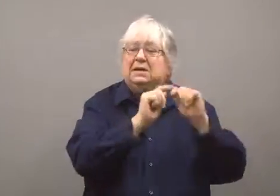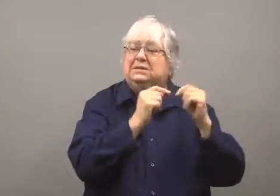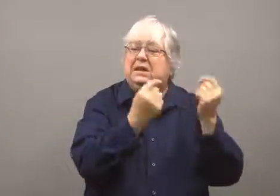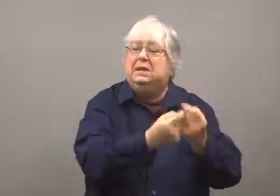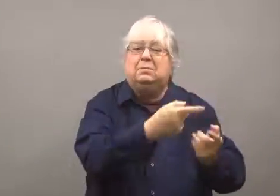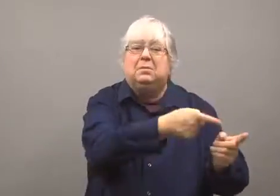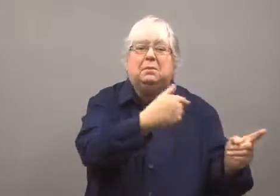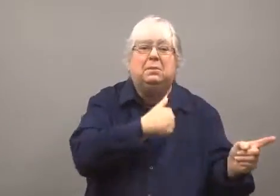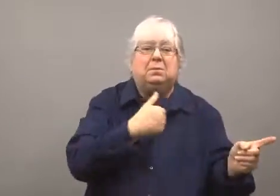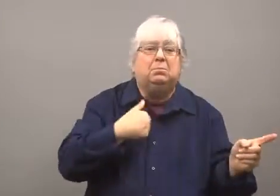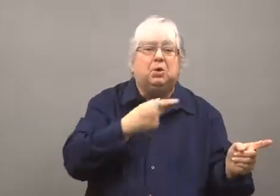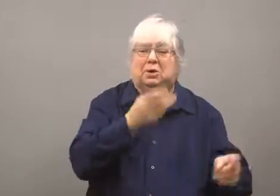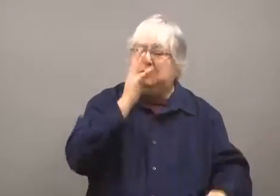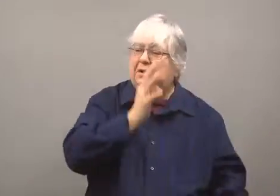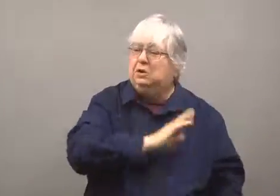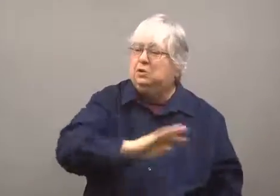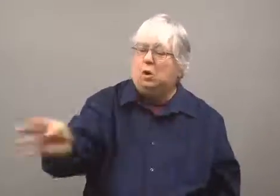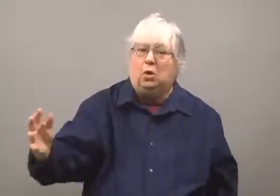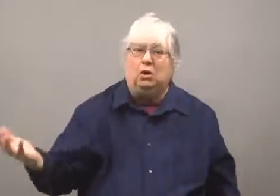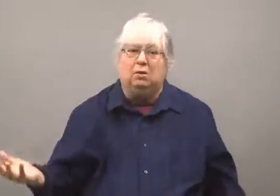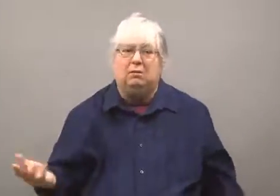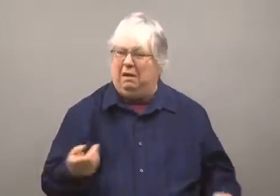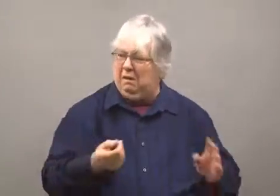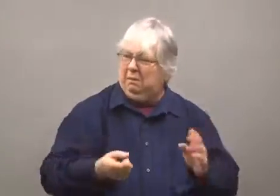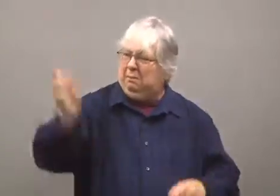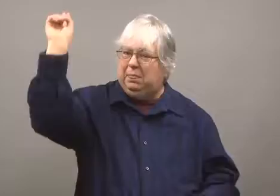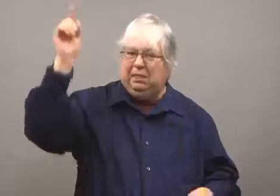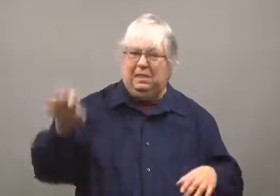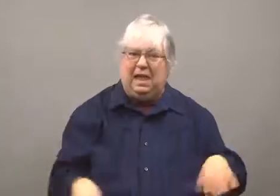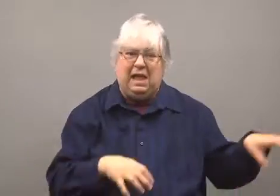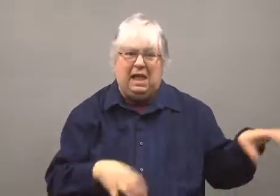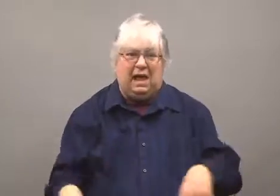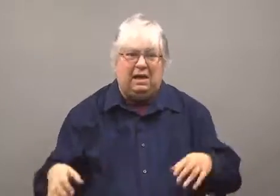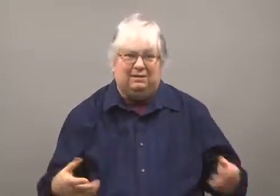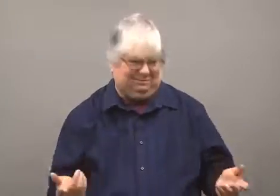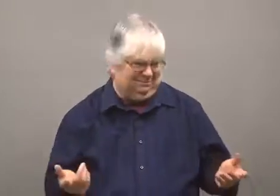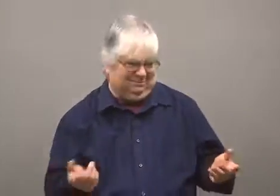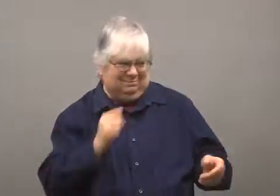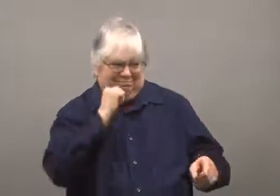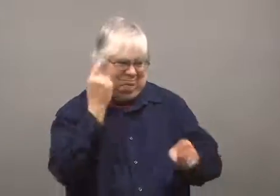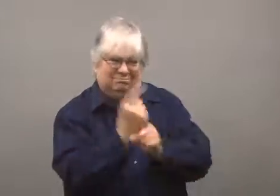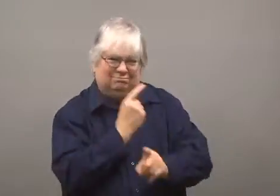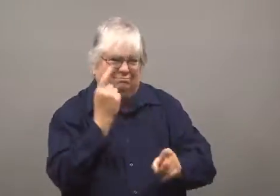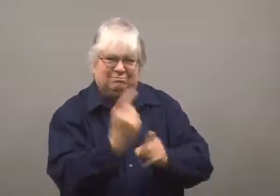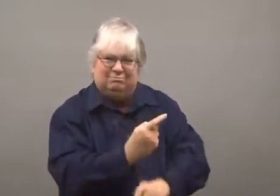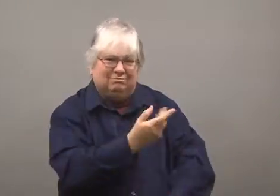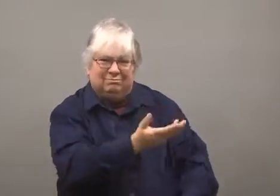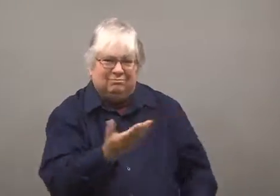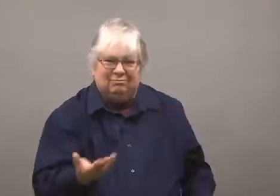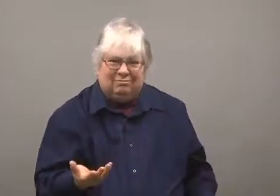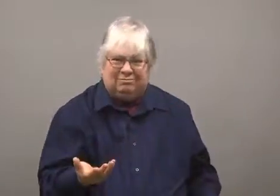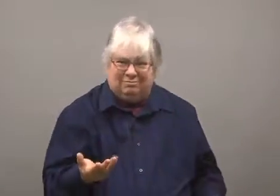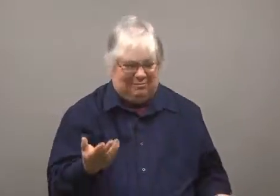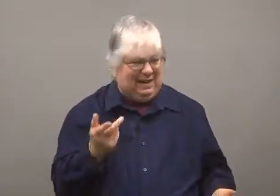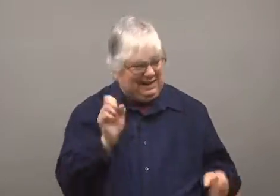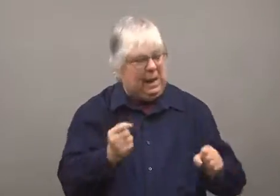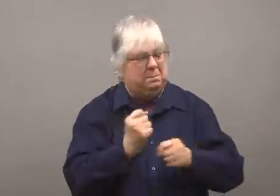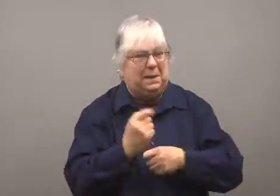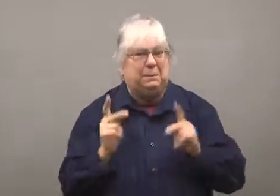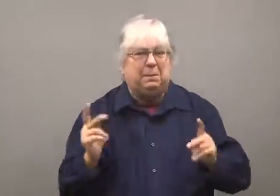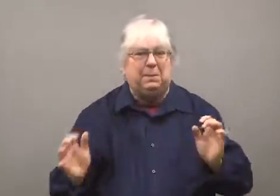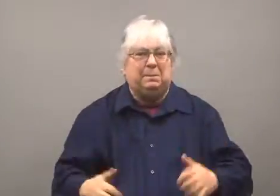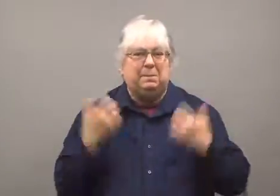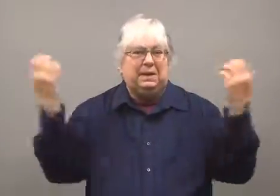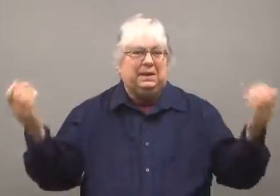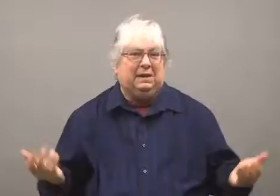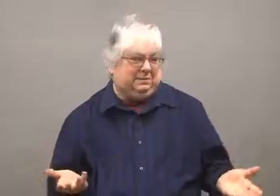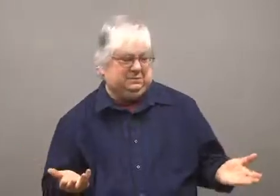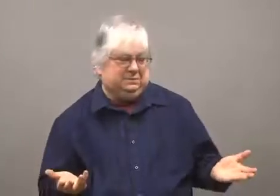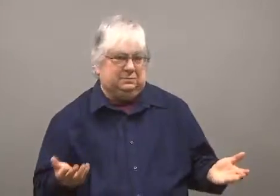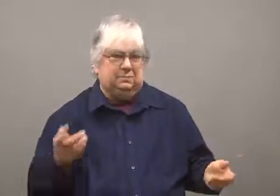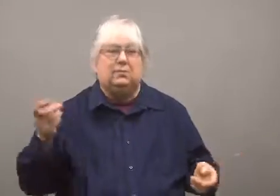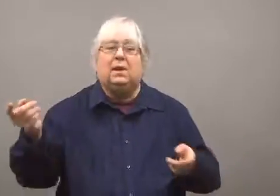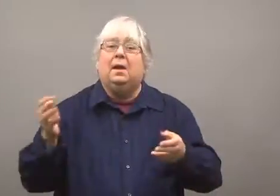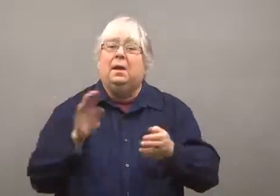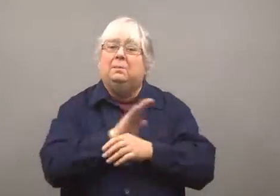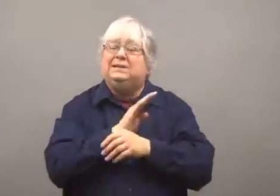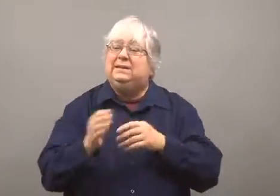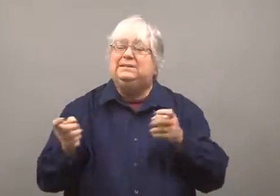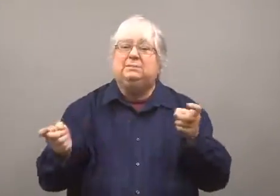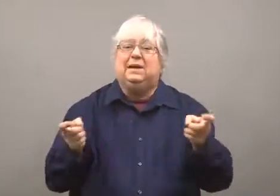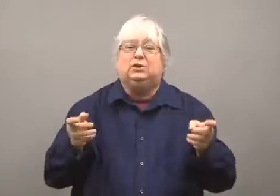The team members ignored it, and acted in an inappropriate, offensive and inflammatory way.